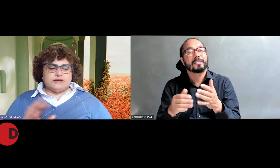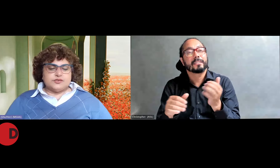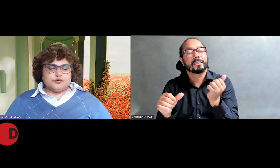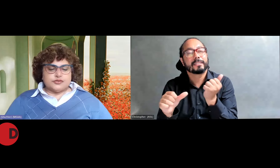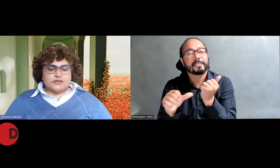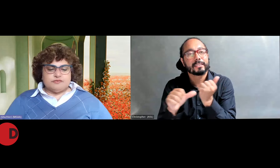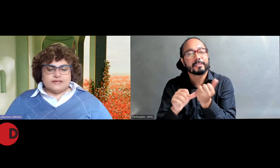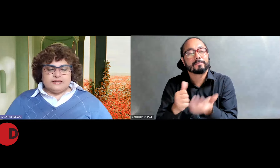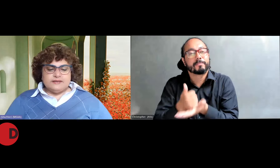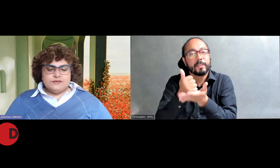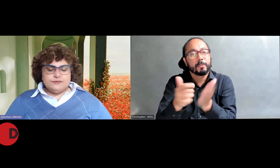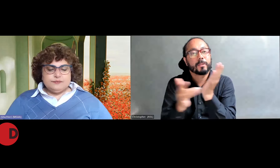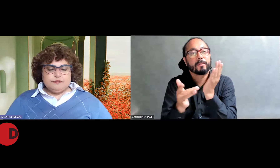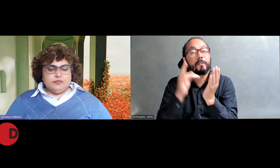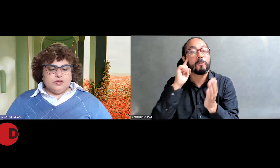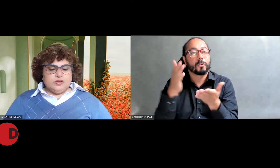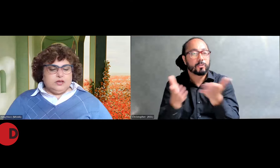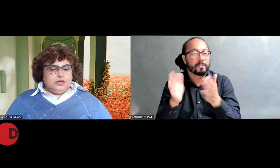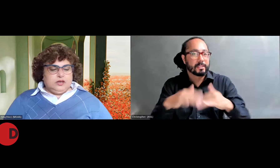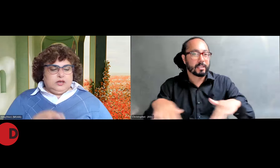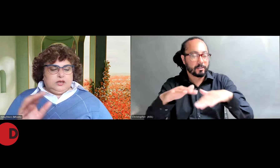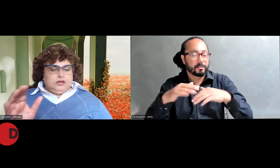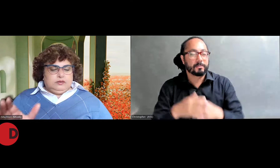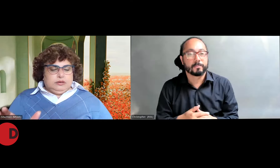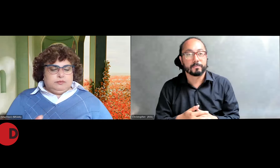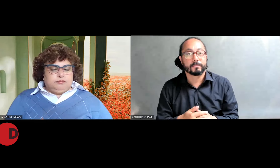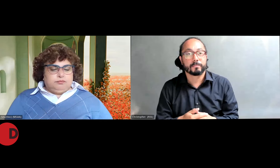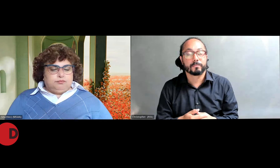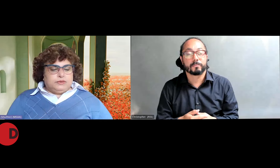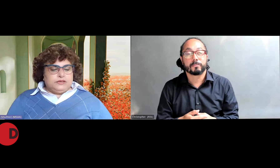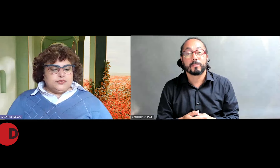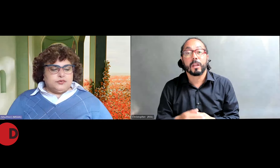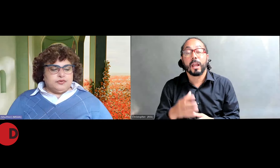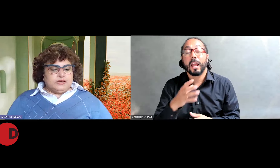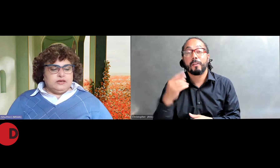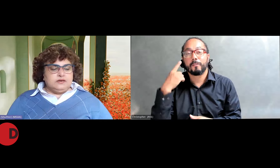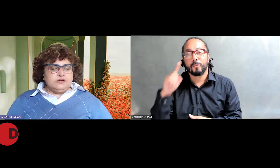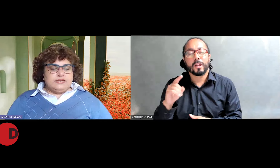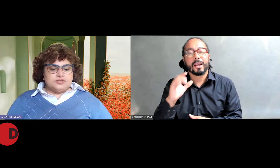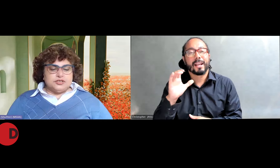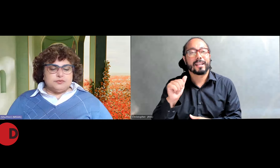for service areas. Buildings of care and treatment should